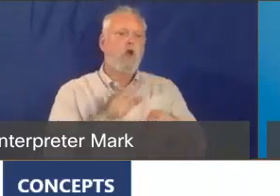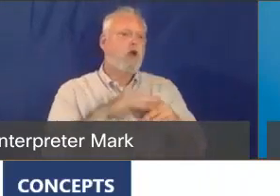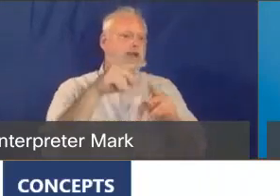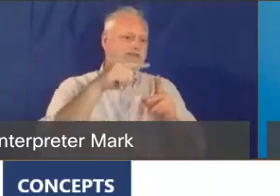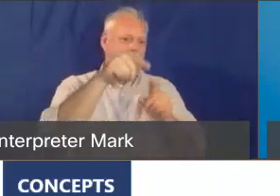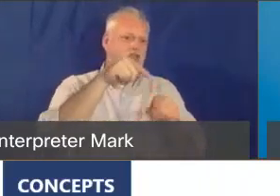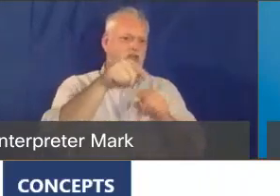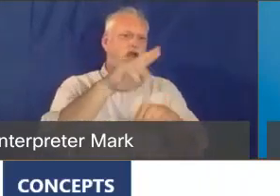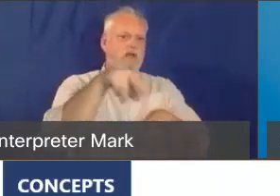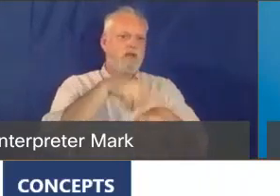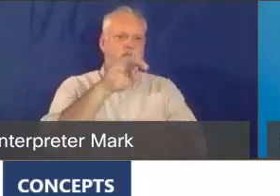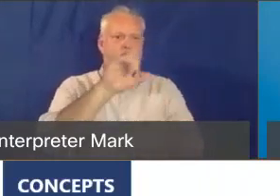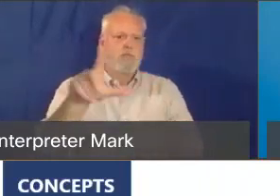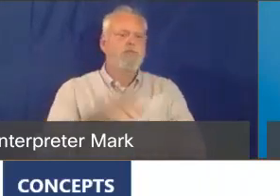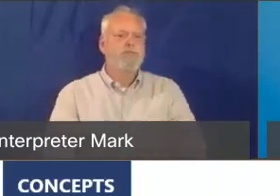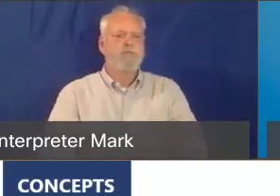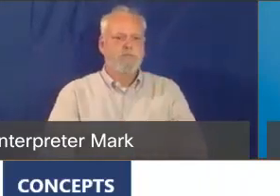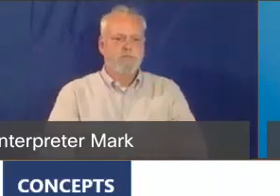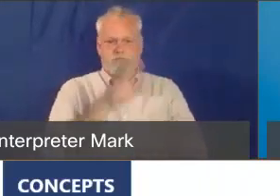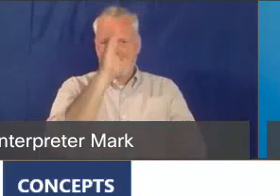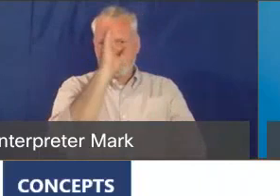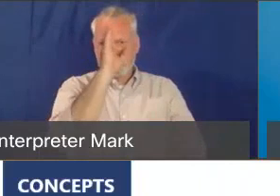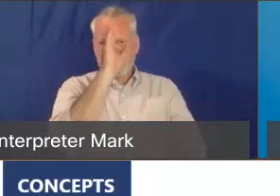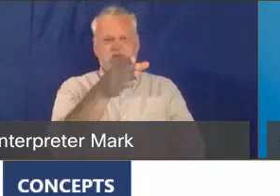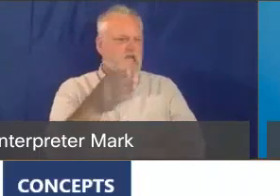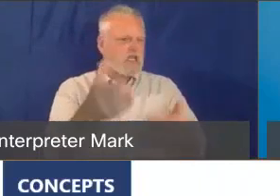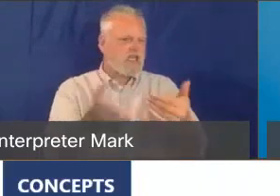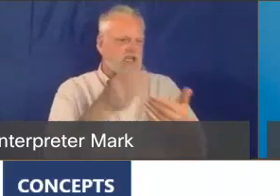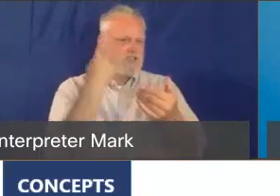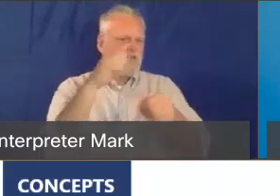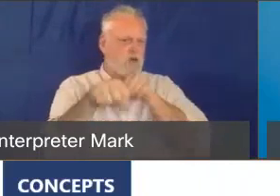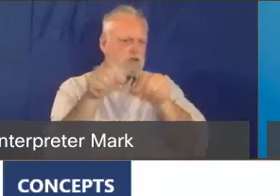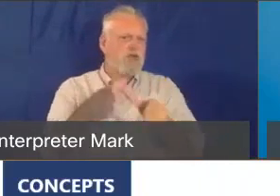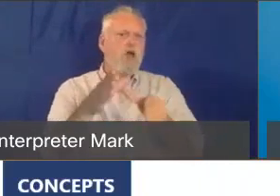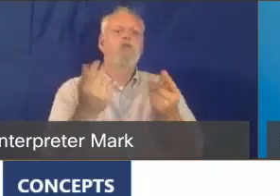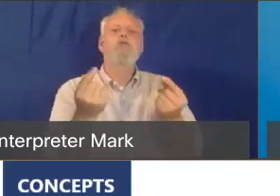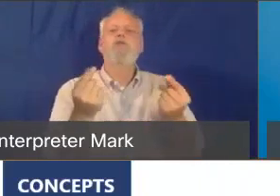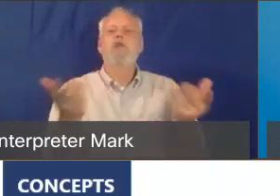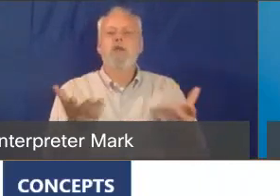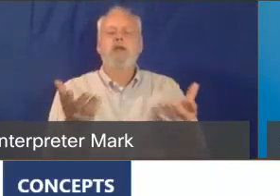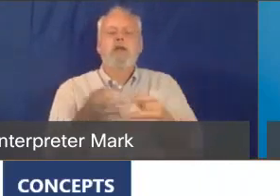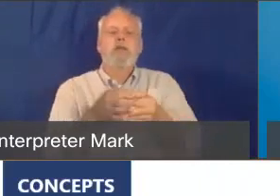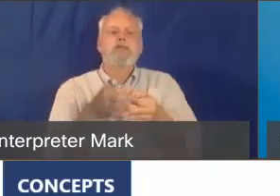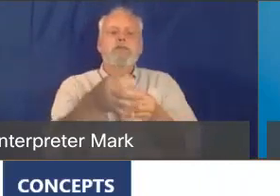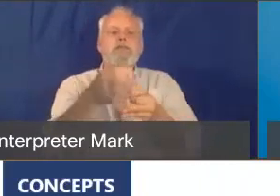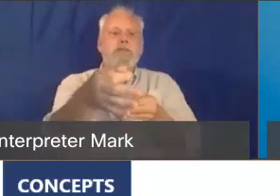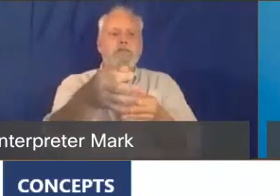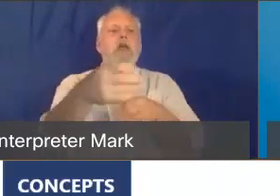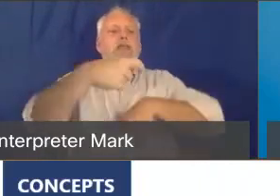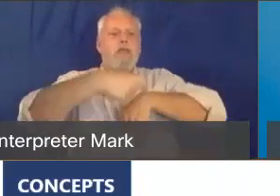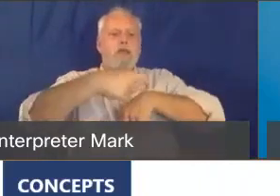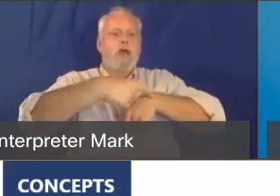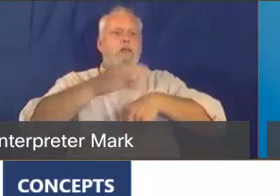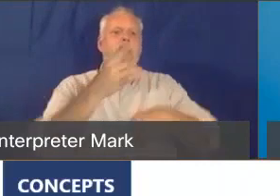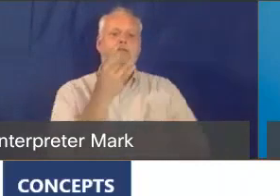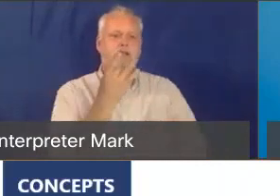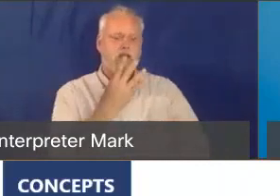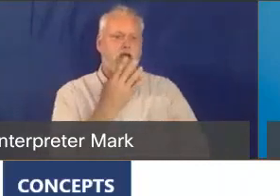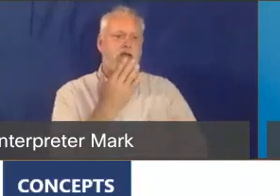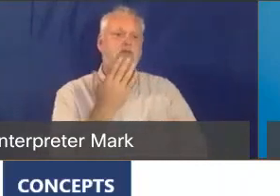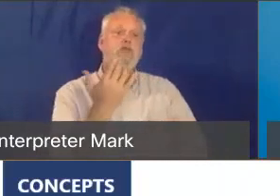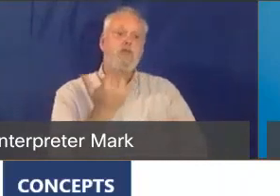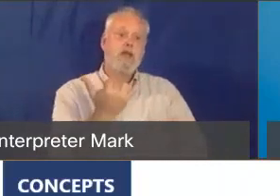It's a pretty straight shot for the cycles. And the only thing we're doing here is we're extending the traffic signal timing. So it's about 55 seconds in the morning.